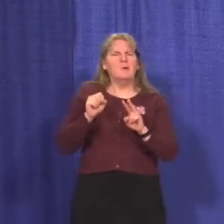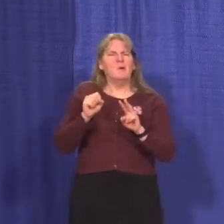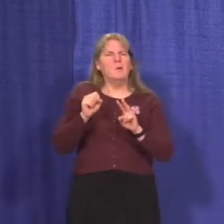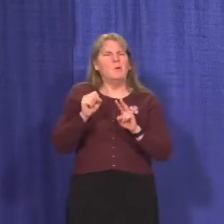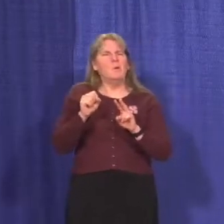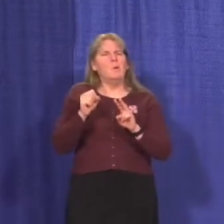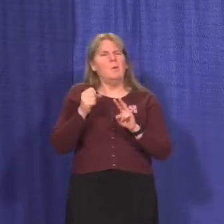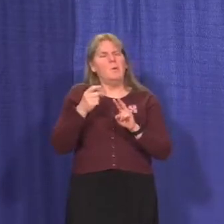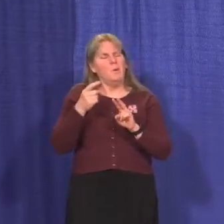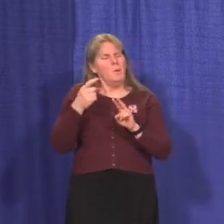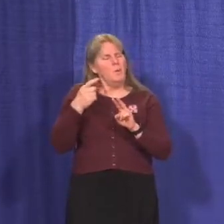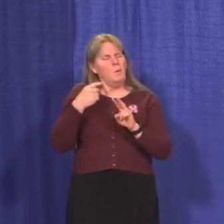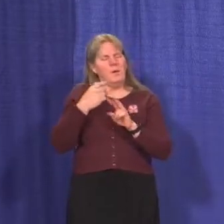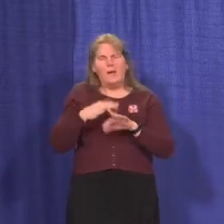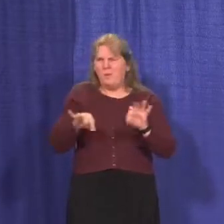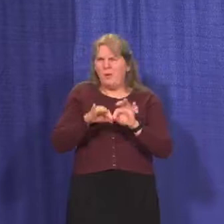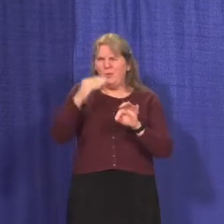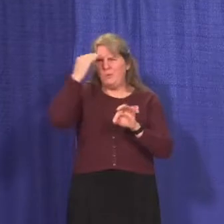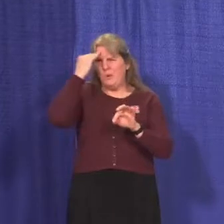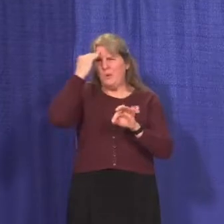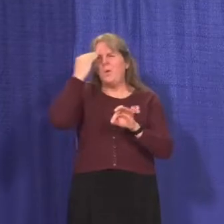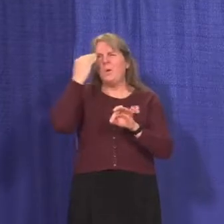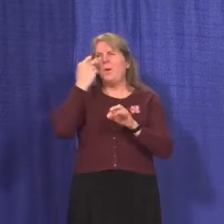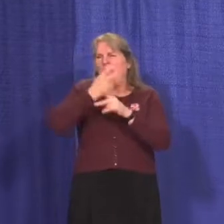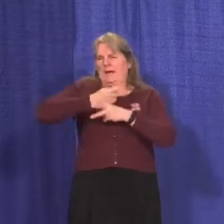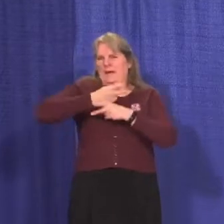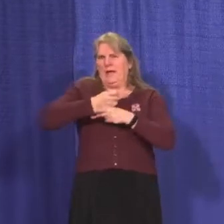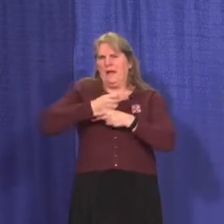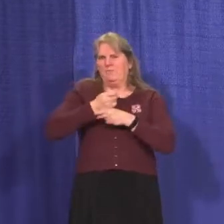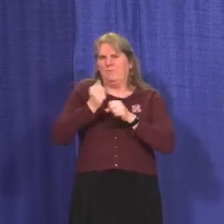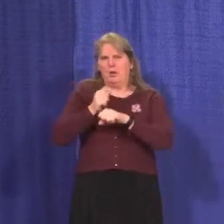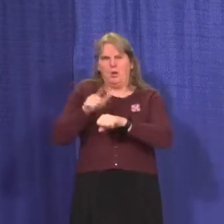with long term care. Some of those people with